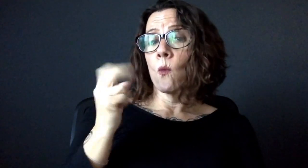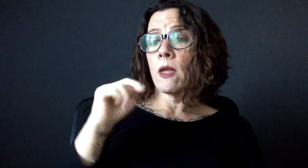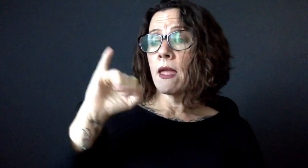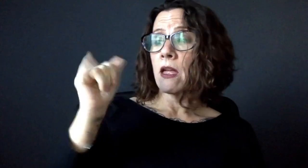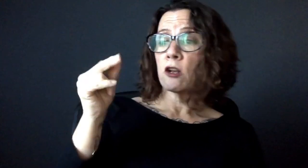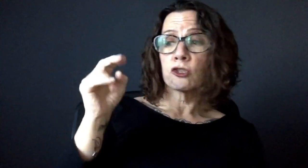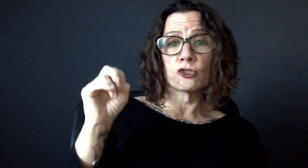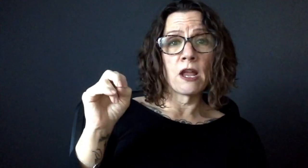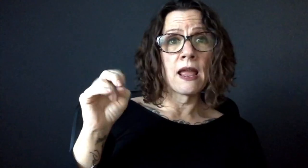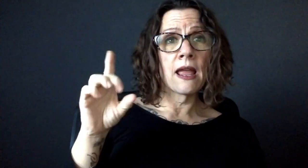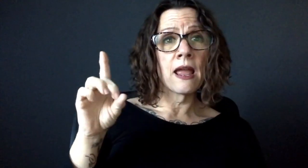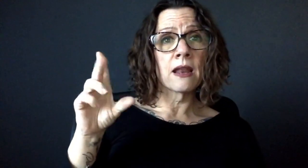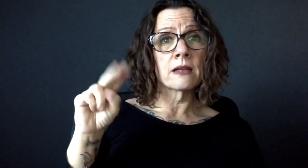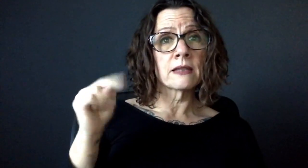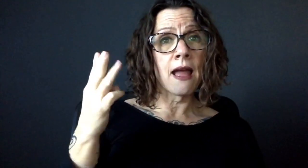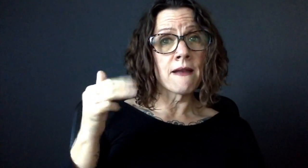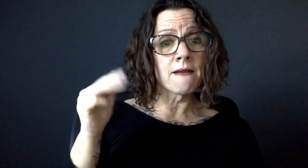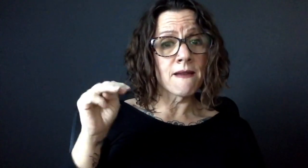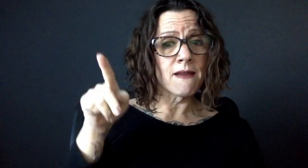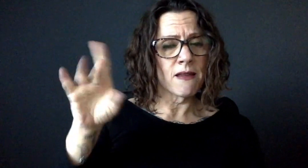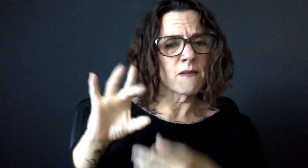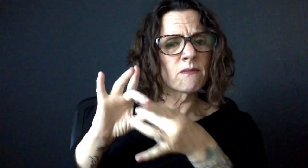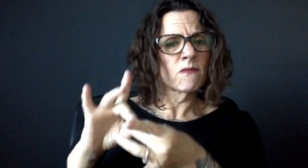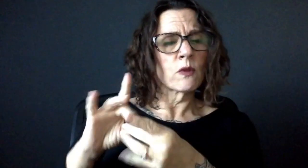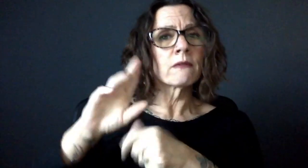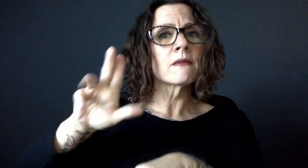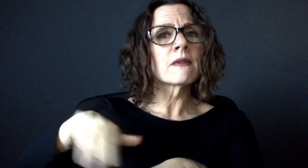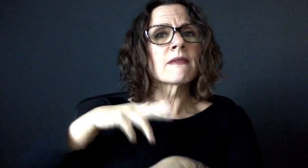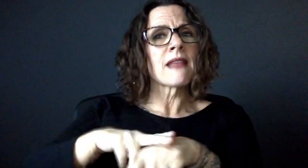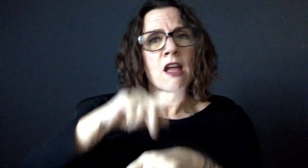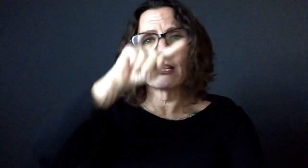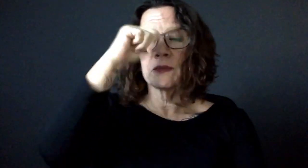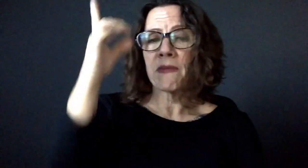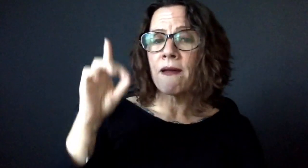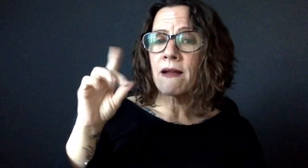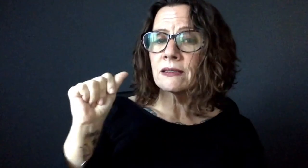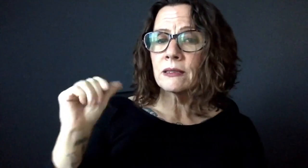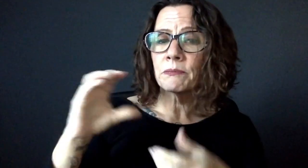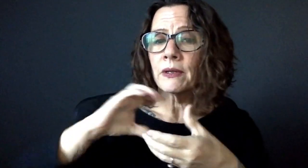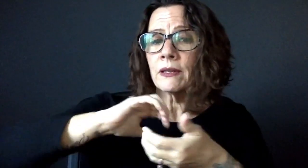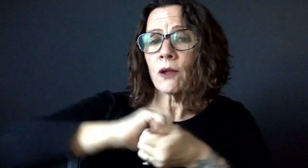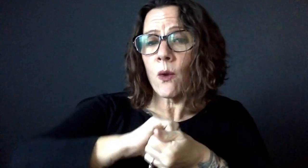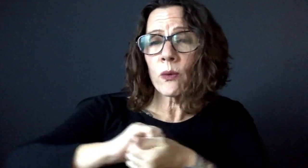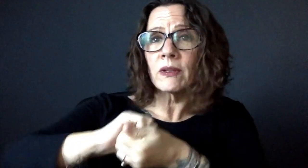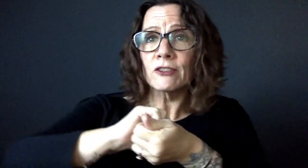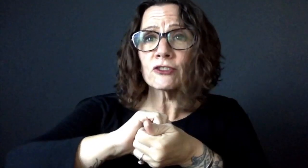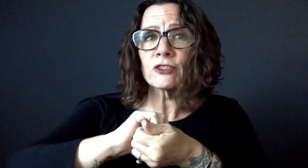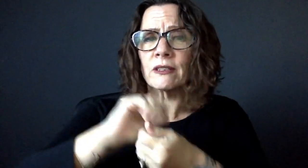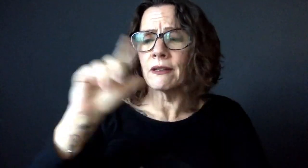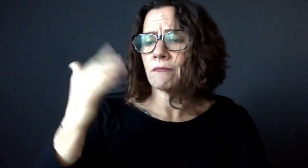So when Jane Dunham with the National Black Disability Coalition